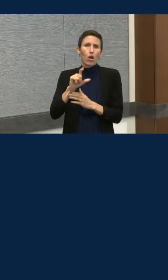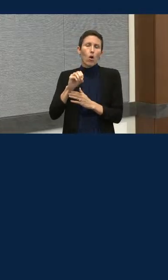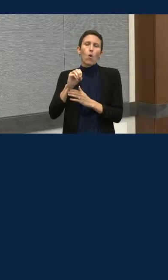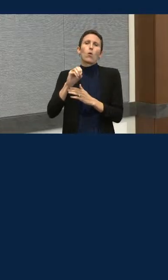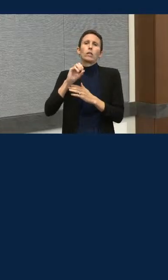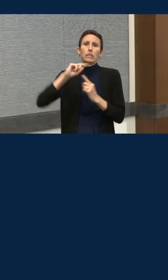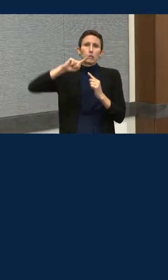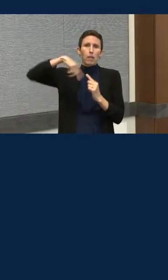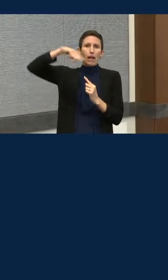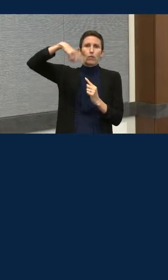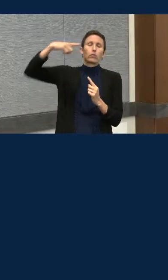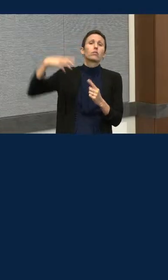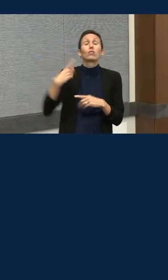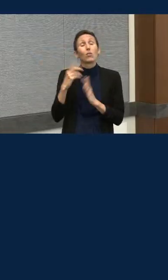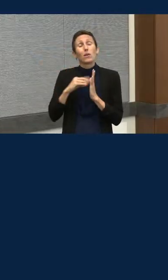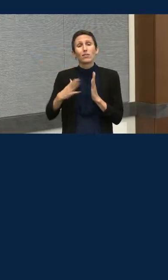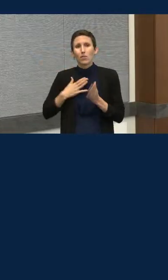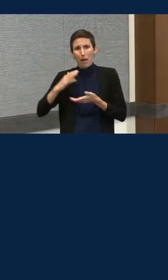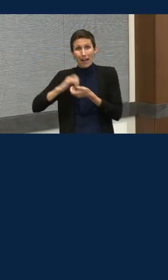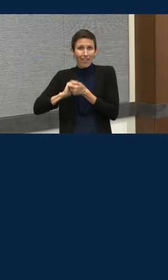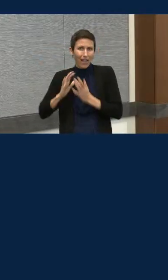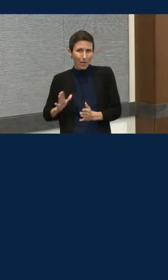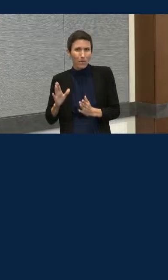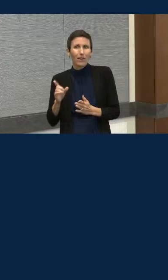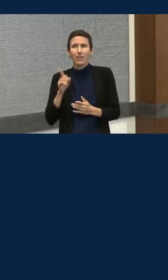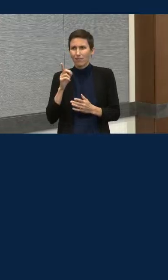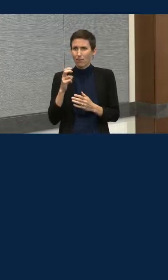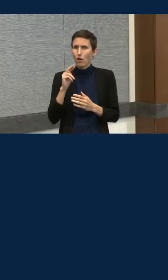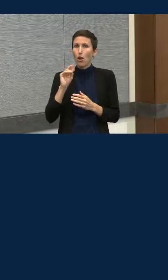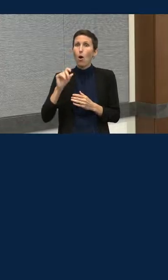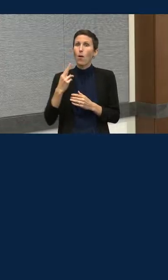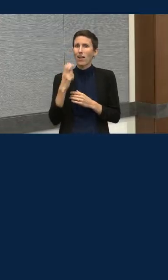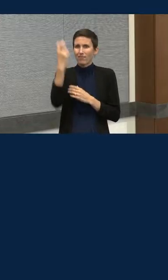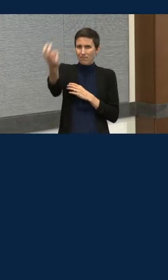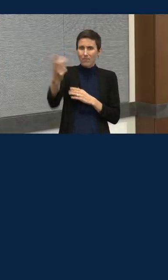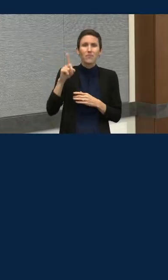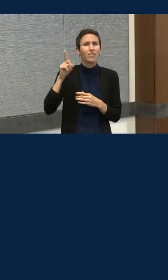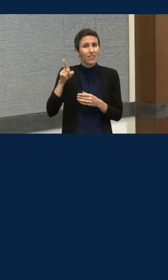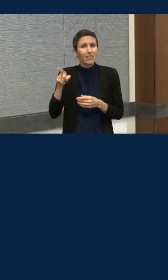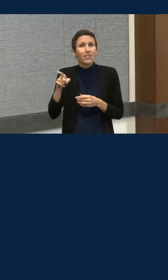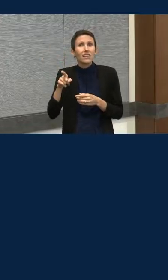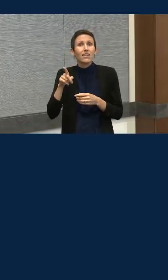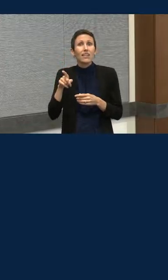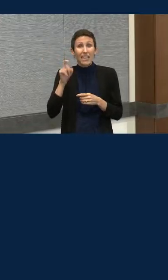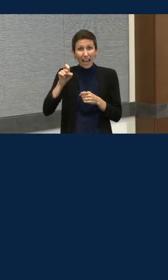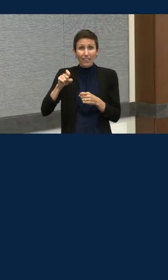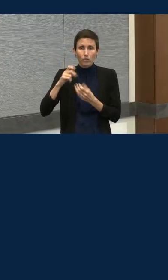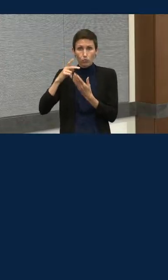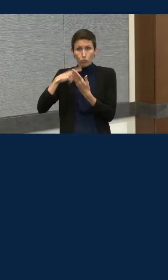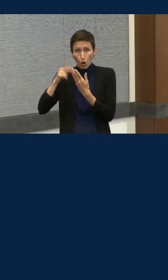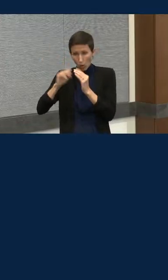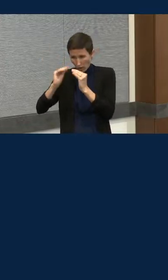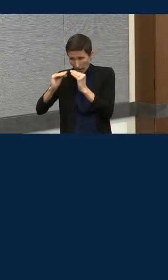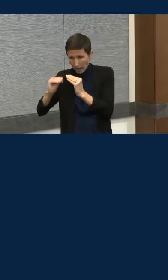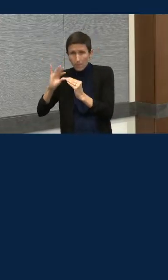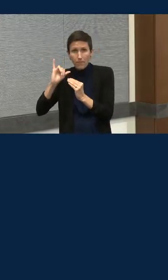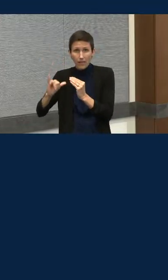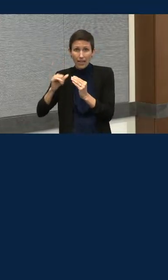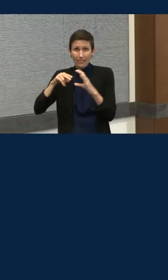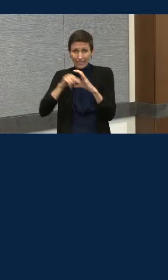In fact, the student in my collaborator in the back of the room whole did the work had to program the scanner to play the